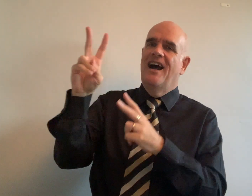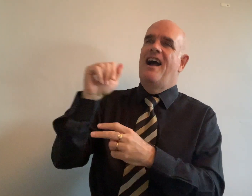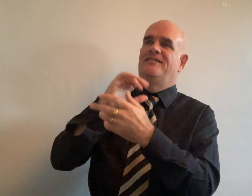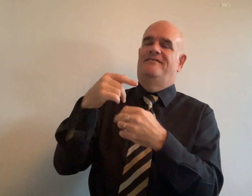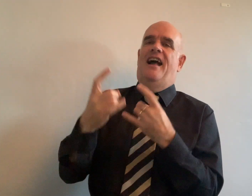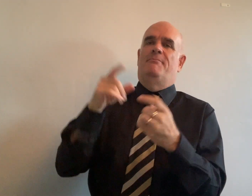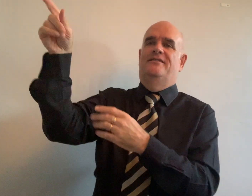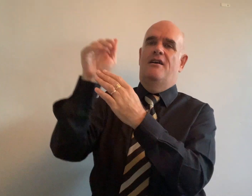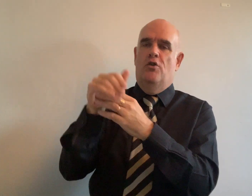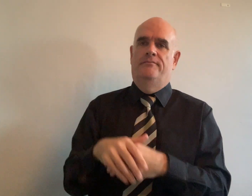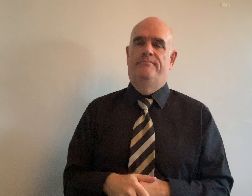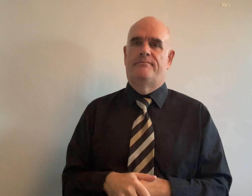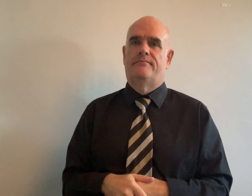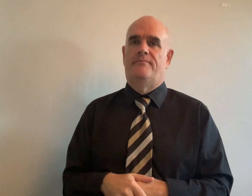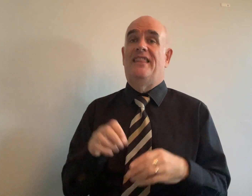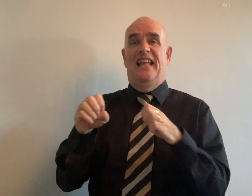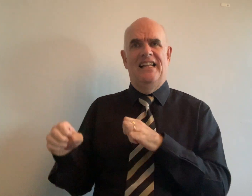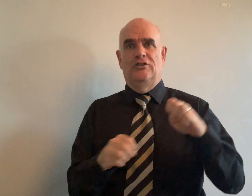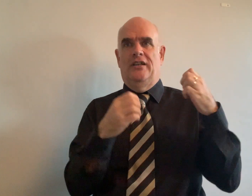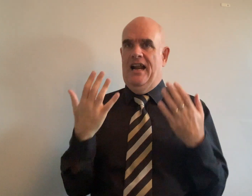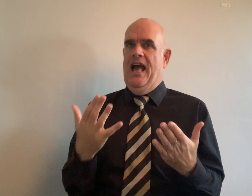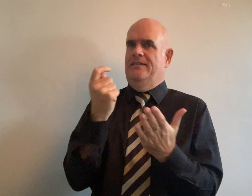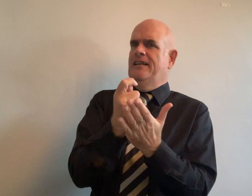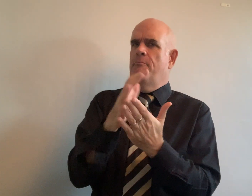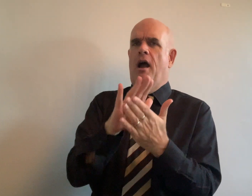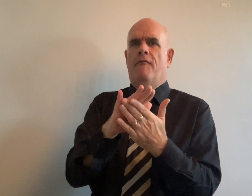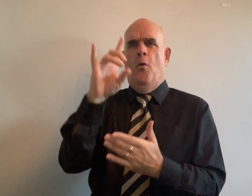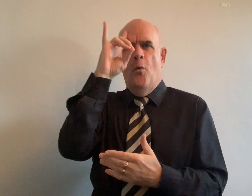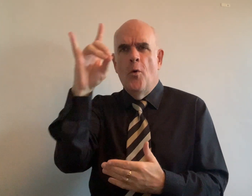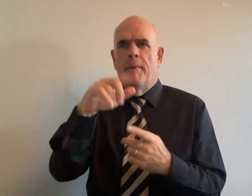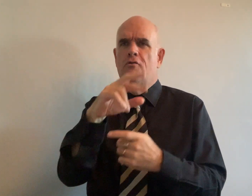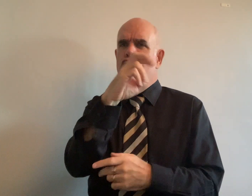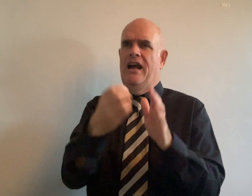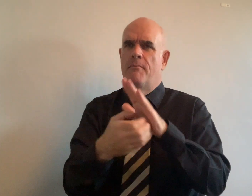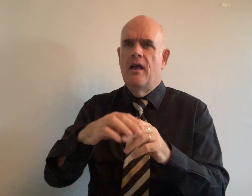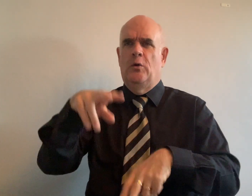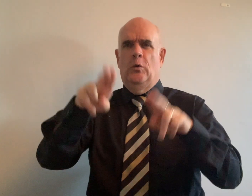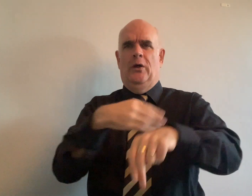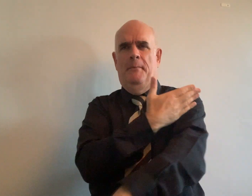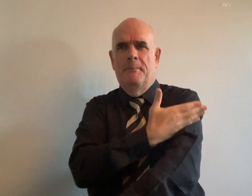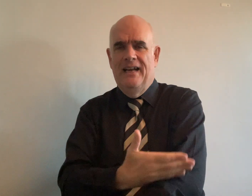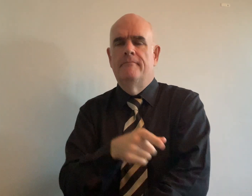families and loved ones at home. Easter is a time of hope, of rebirth, of new beginnings.